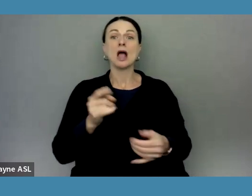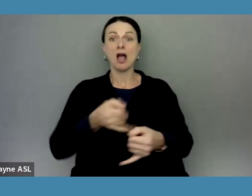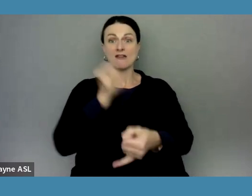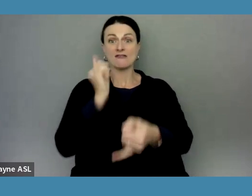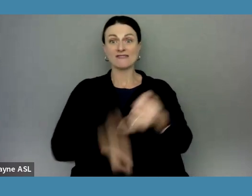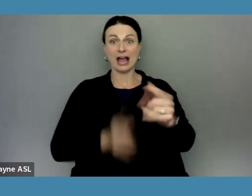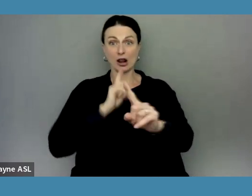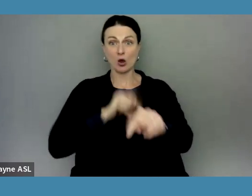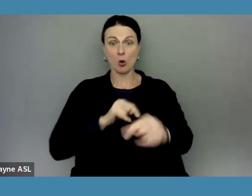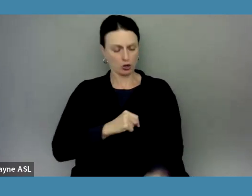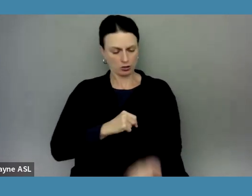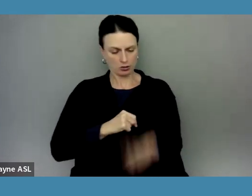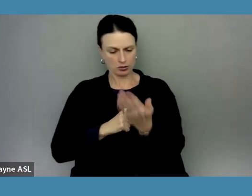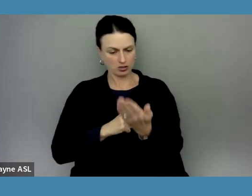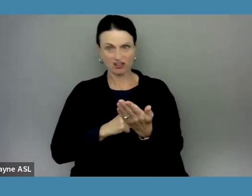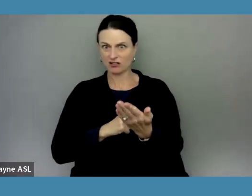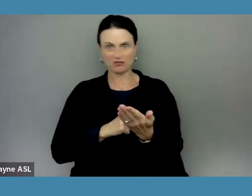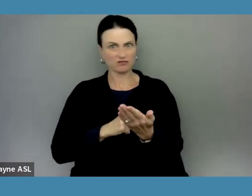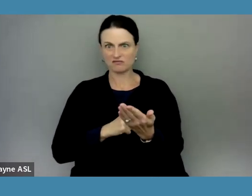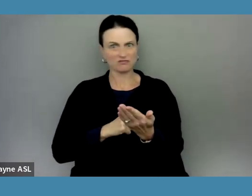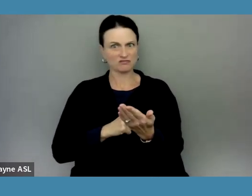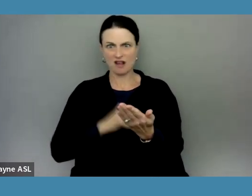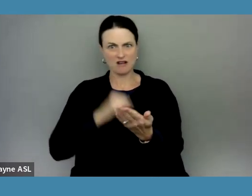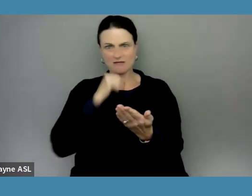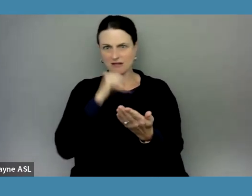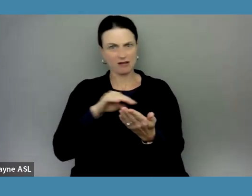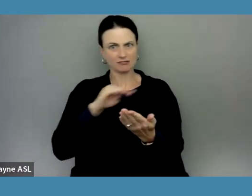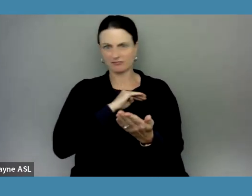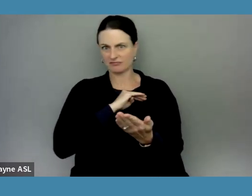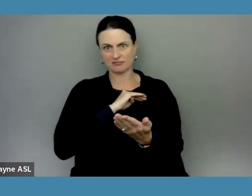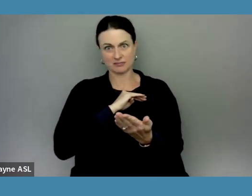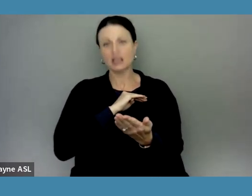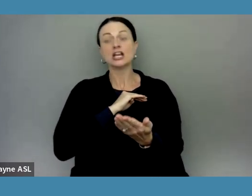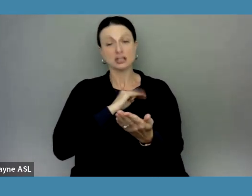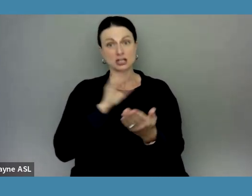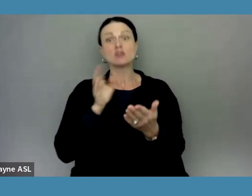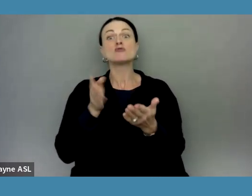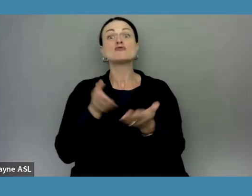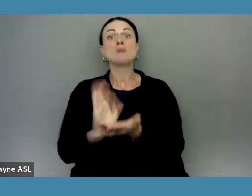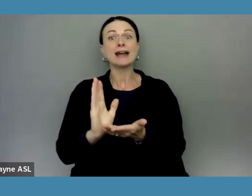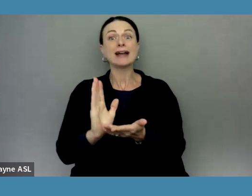if it's an unfavorable final order, you have the right to request an appeal